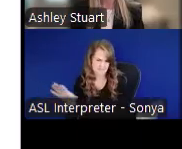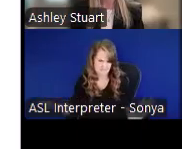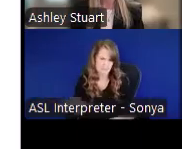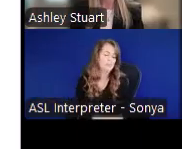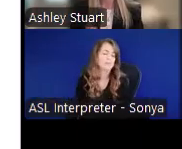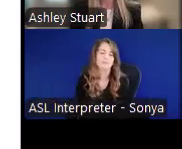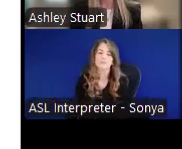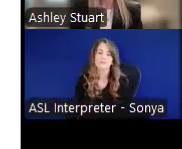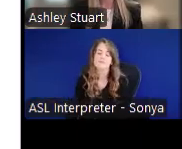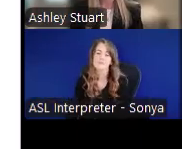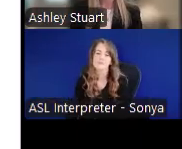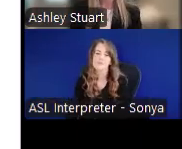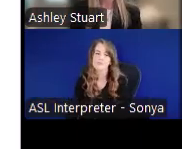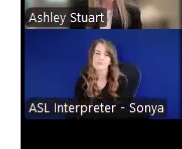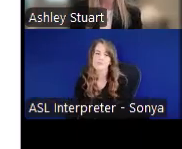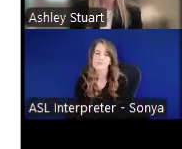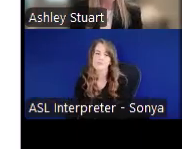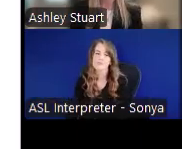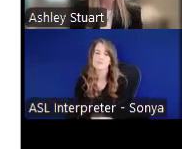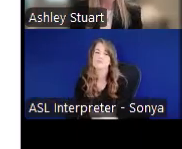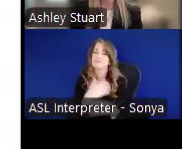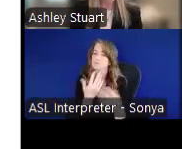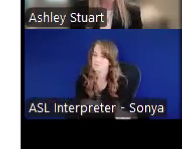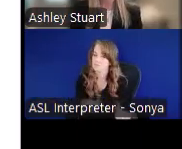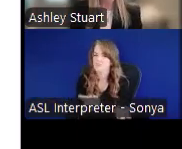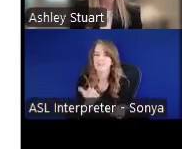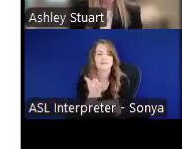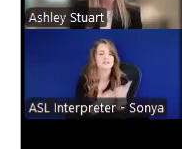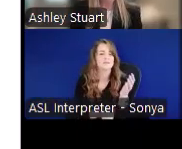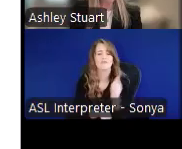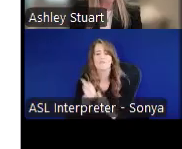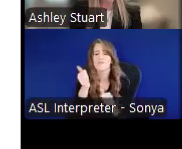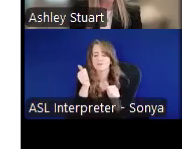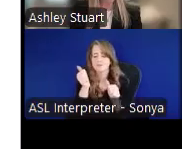So let's dive into some of the most commonly observed behaviors